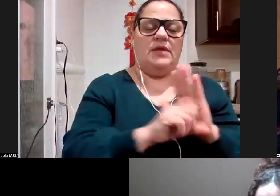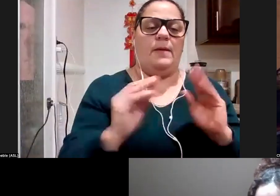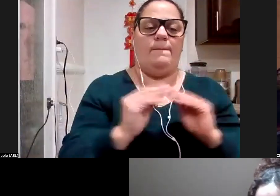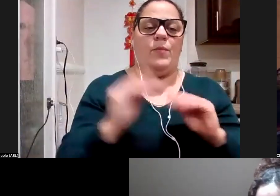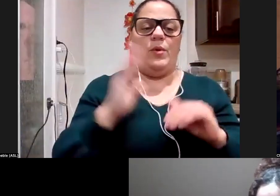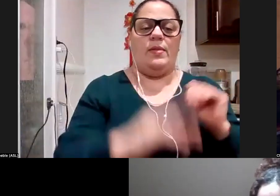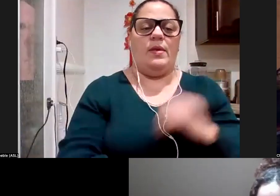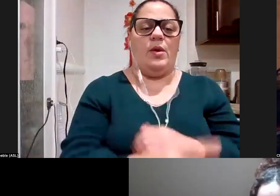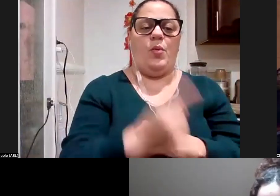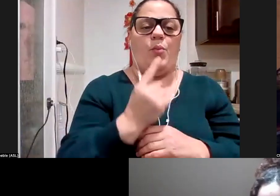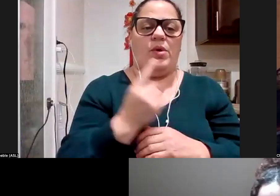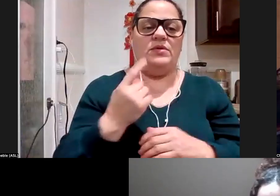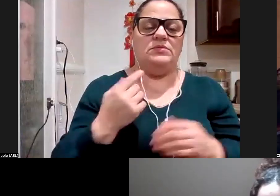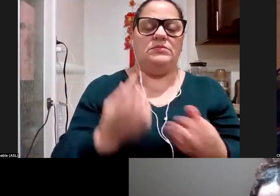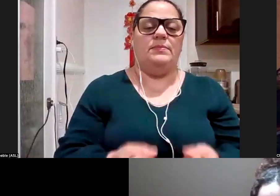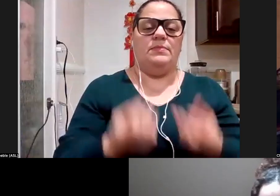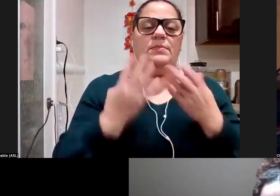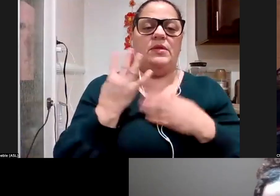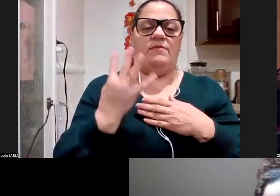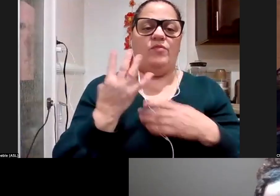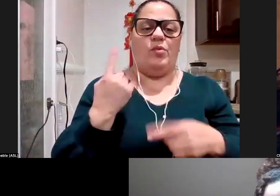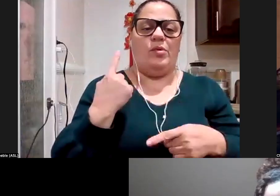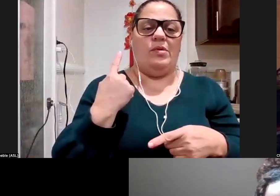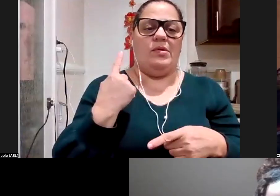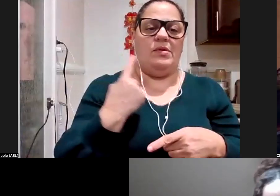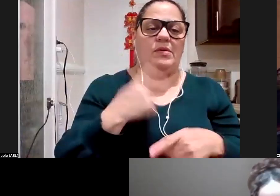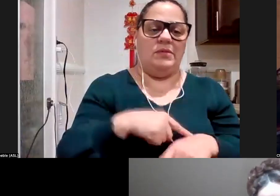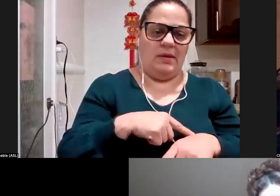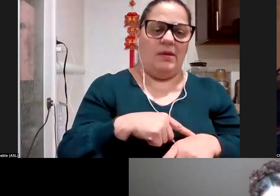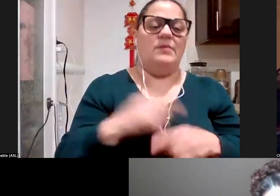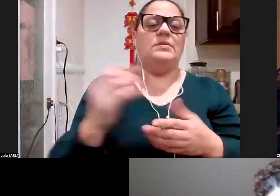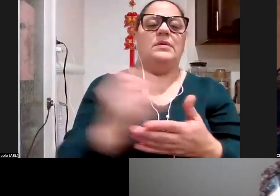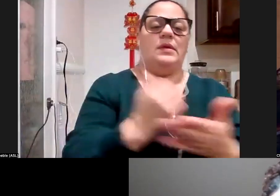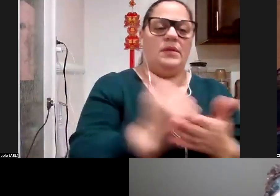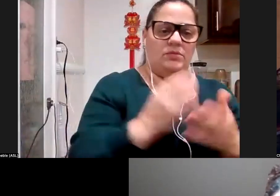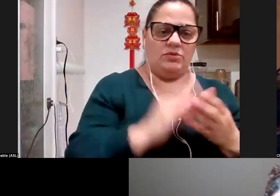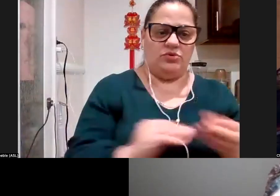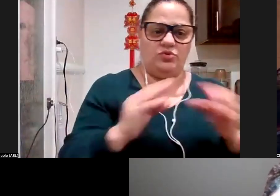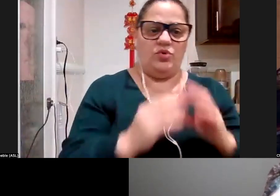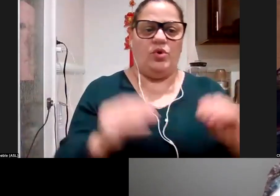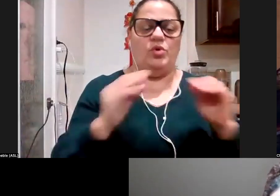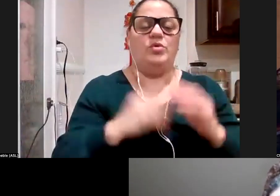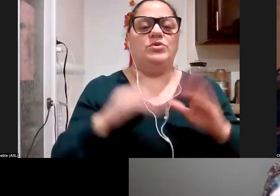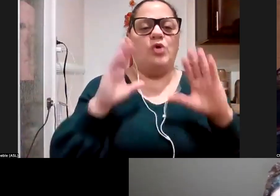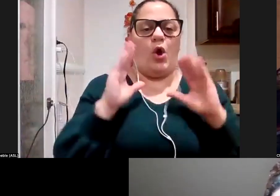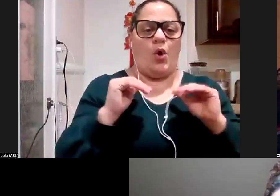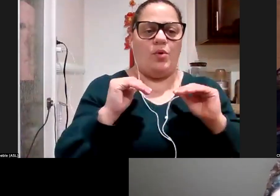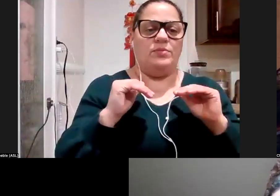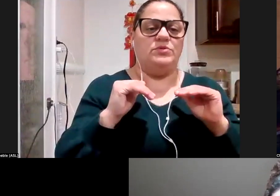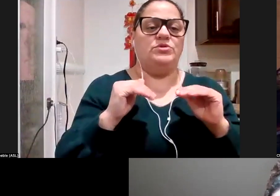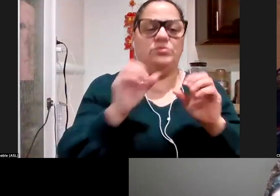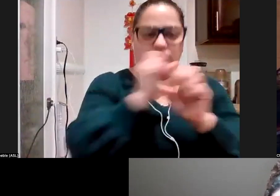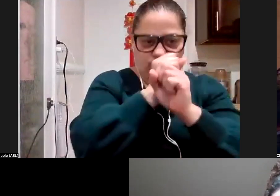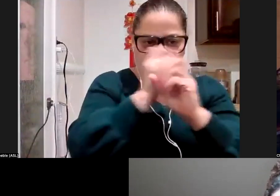some as many as four times, gathering stories of people's hopes and dreams, their frustrations,